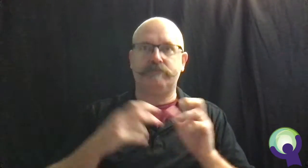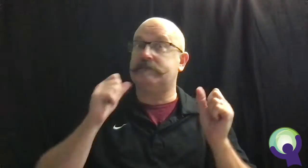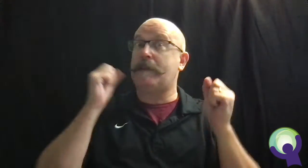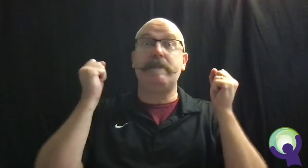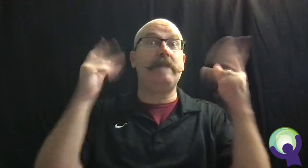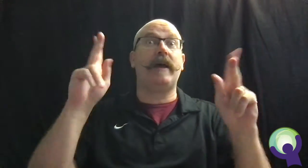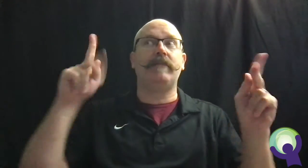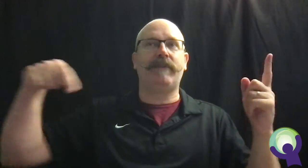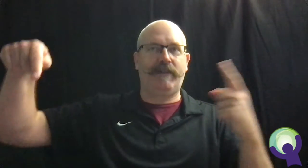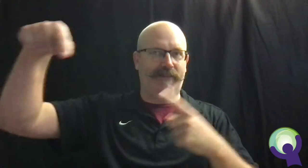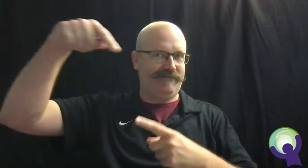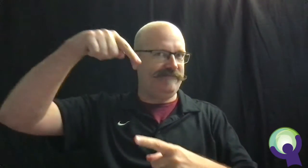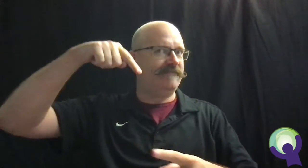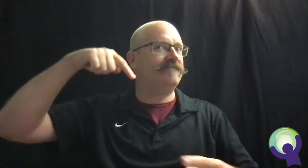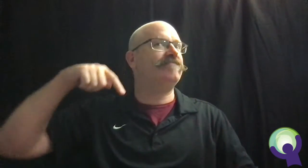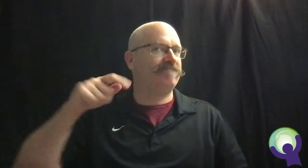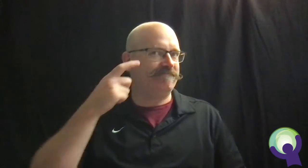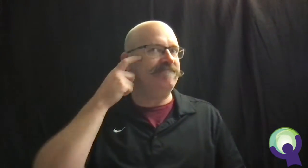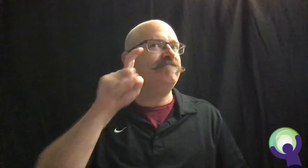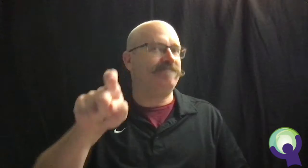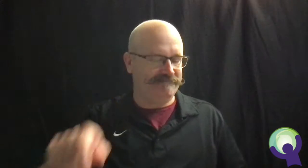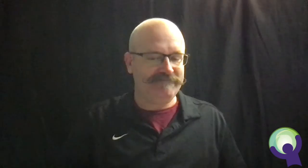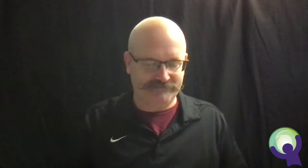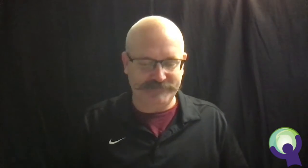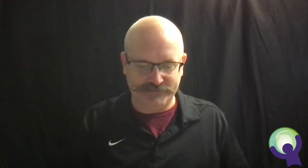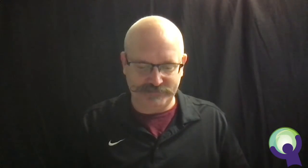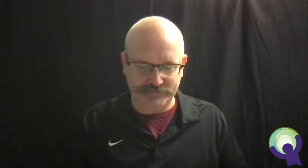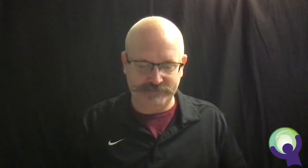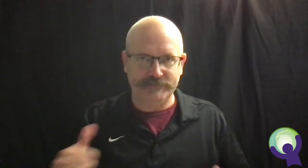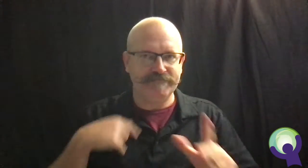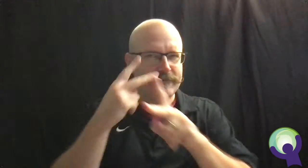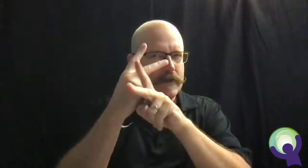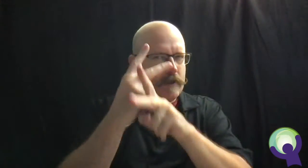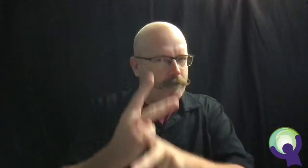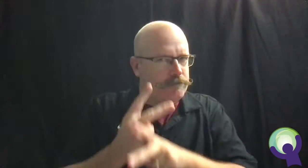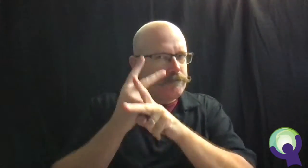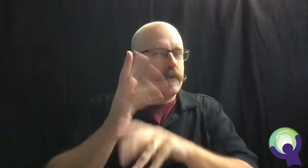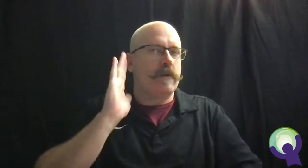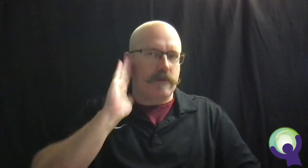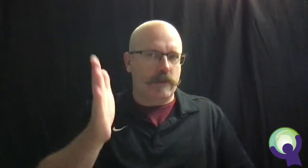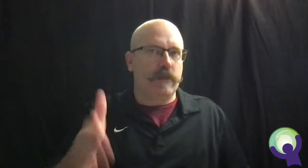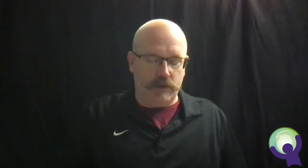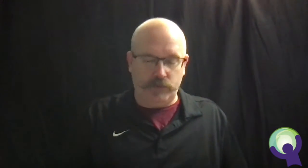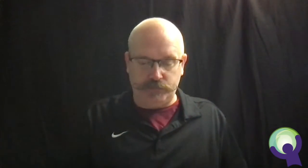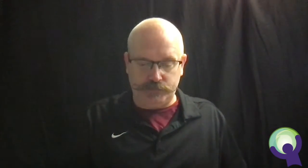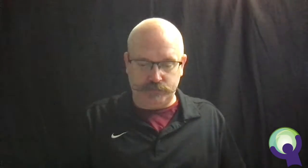At dead time there aren't many people around, so we're extra careful.